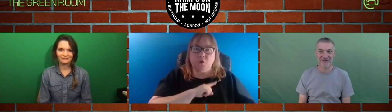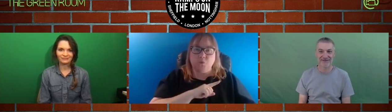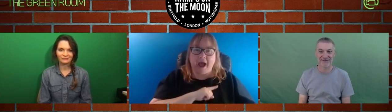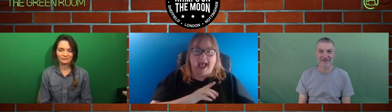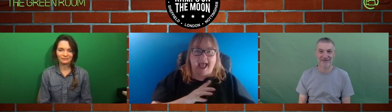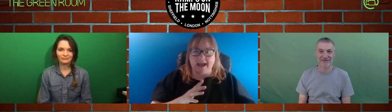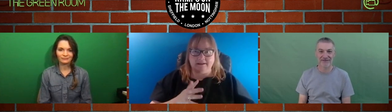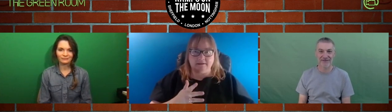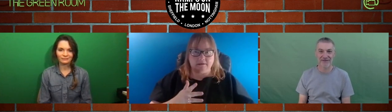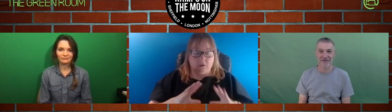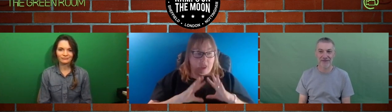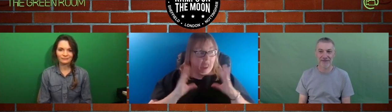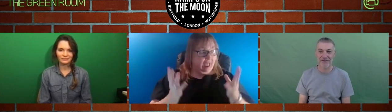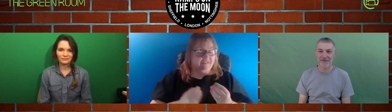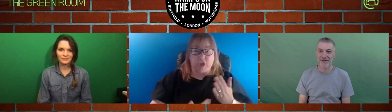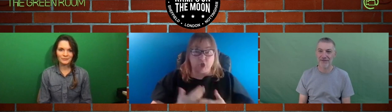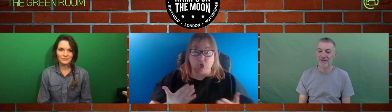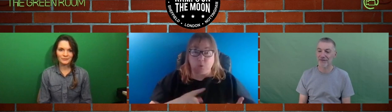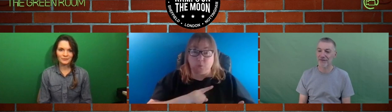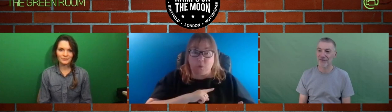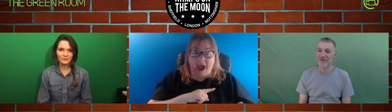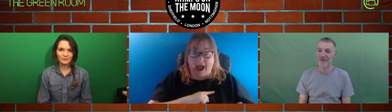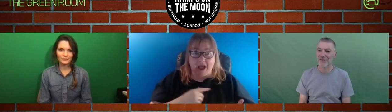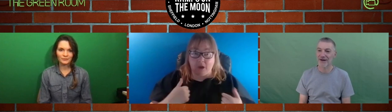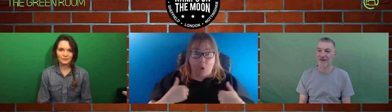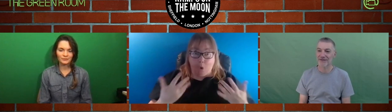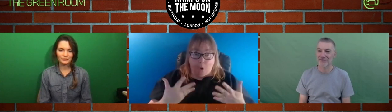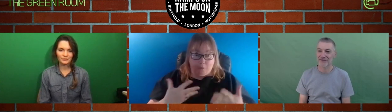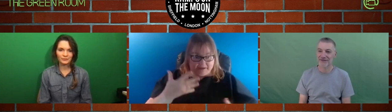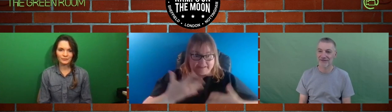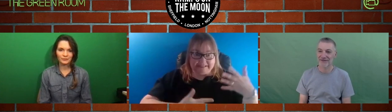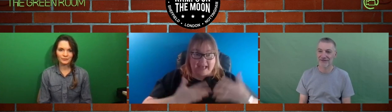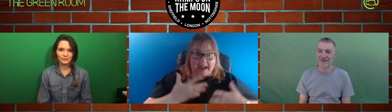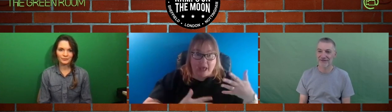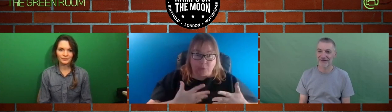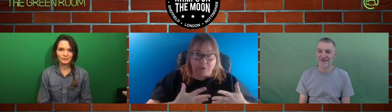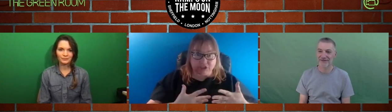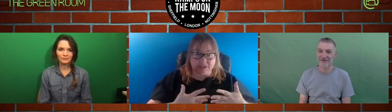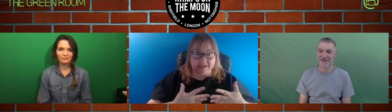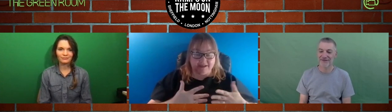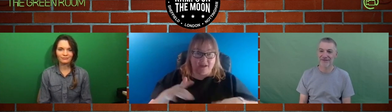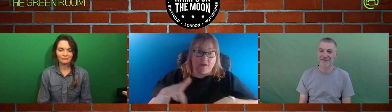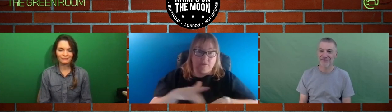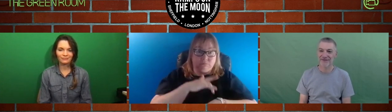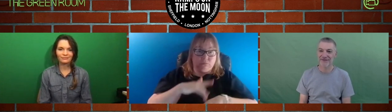me so I'd never worked with sign language in a show this big before. I'd never worked with audio description